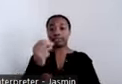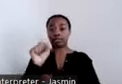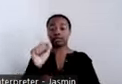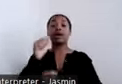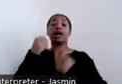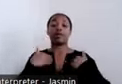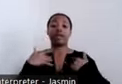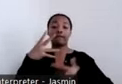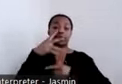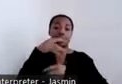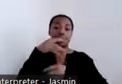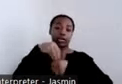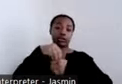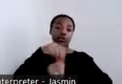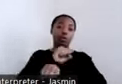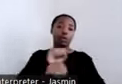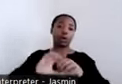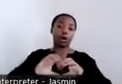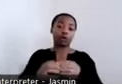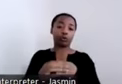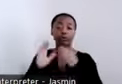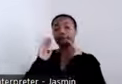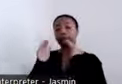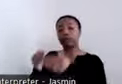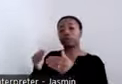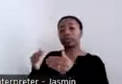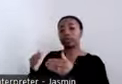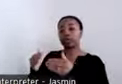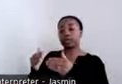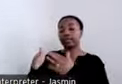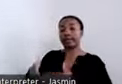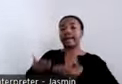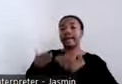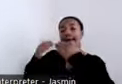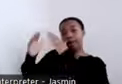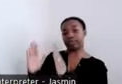focuses on infusing housing stability as a key component and consideration over all